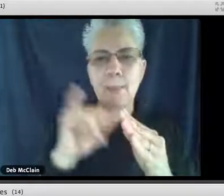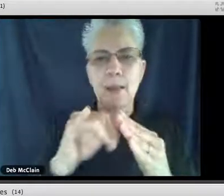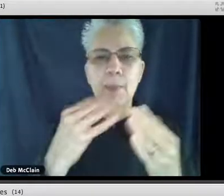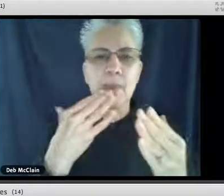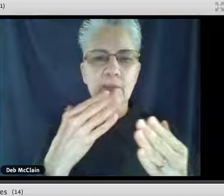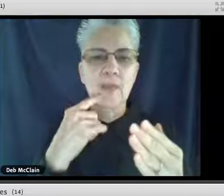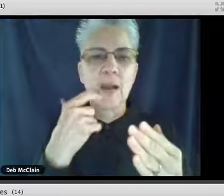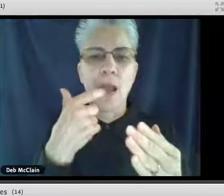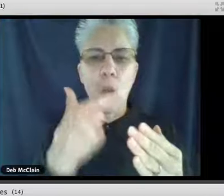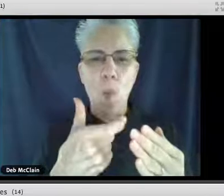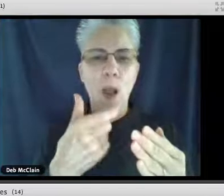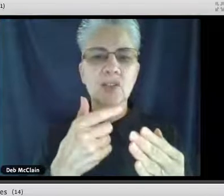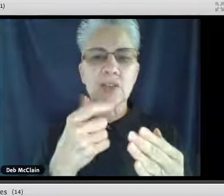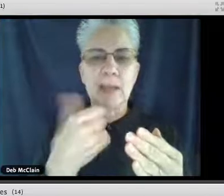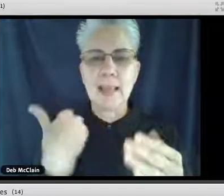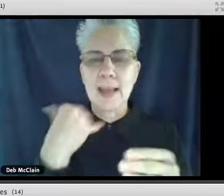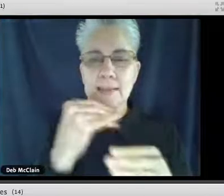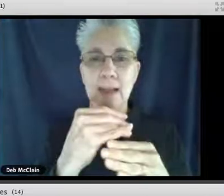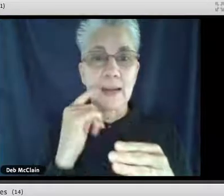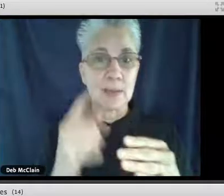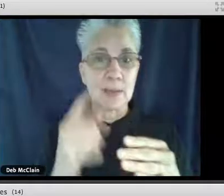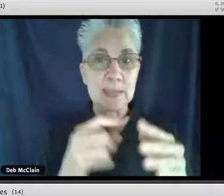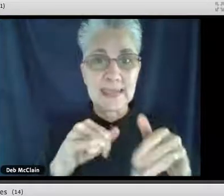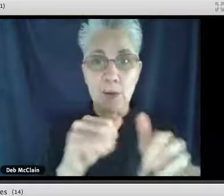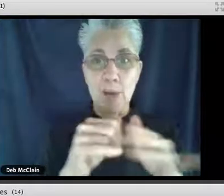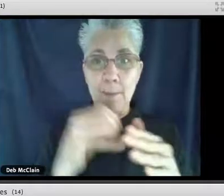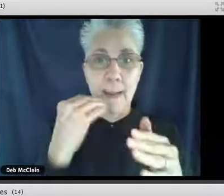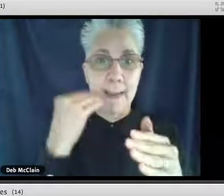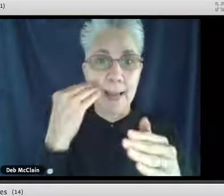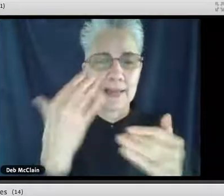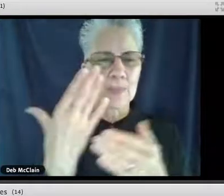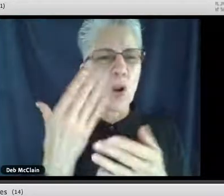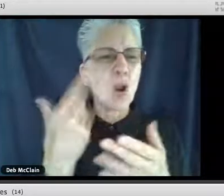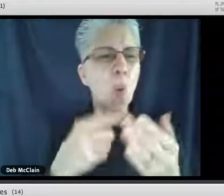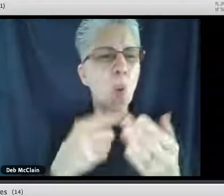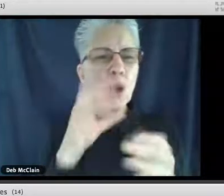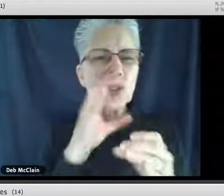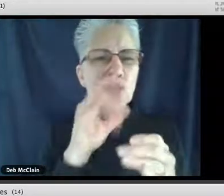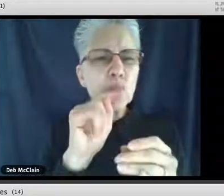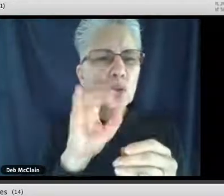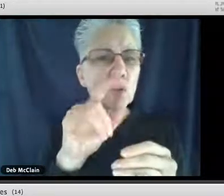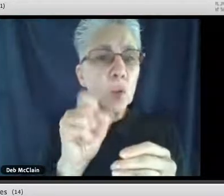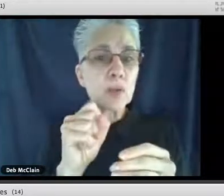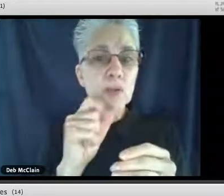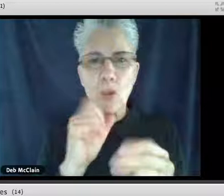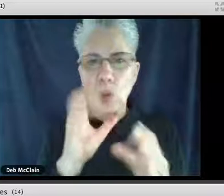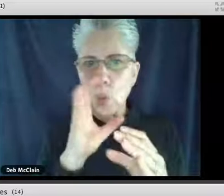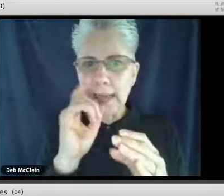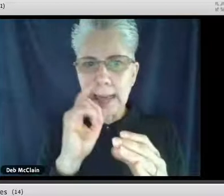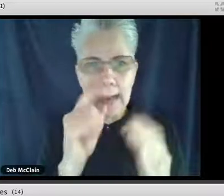on hoopla last night, so it's in my head this morning. What are our search tools? Are you searching a catalog? Are you searching a web page?